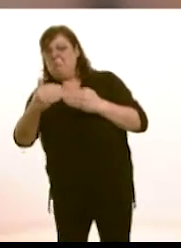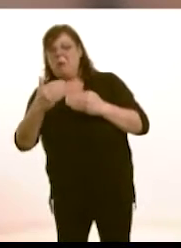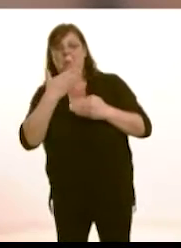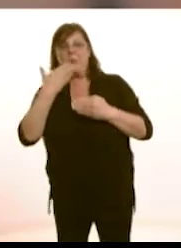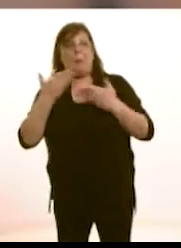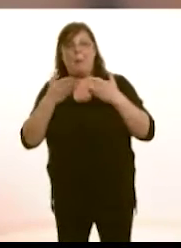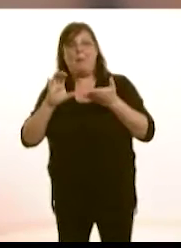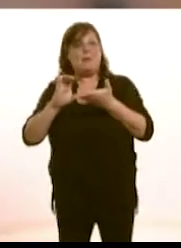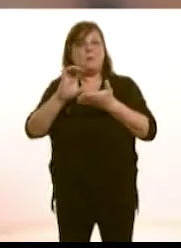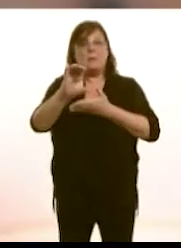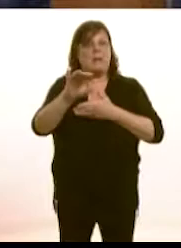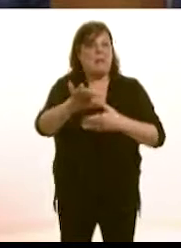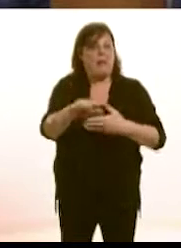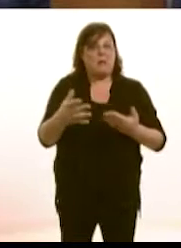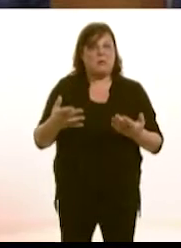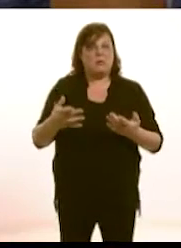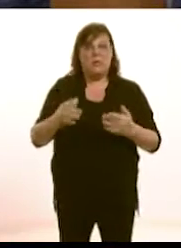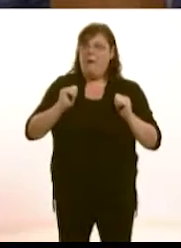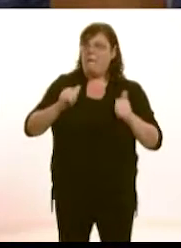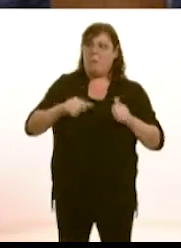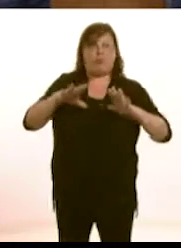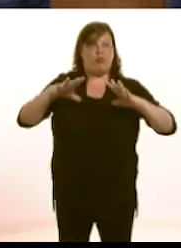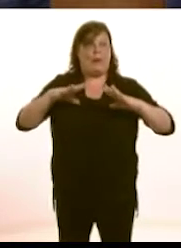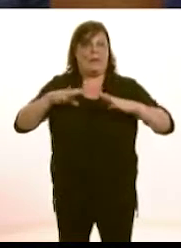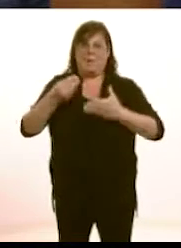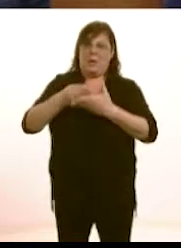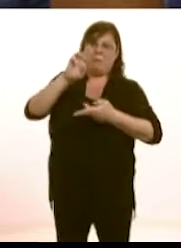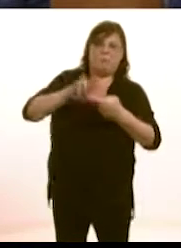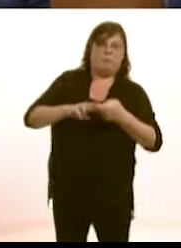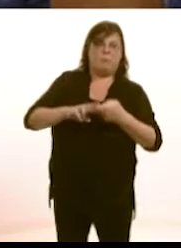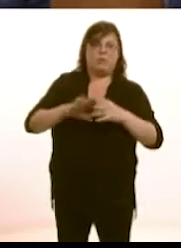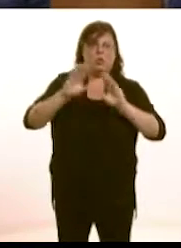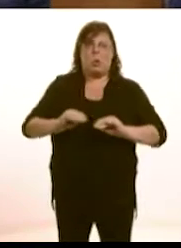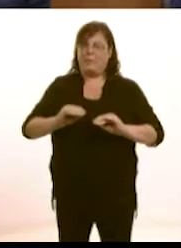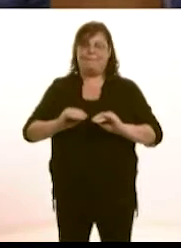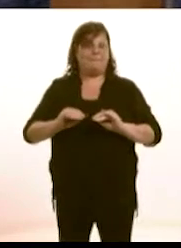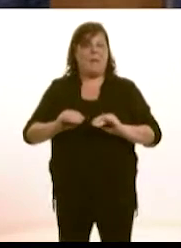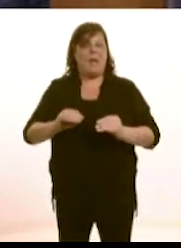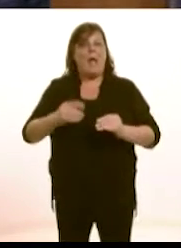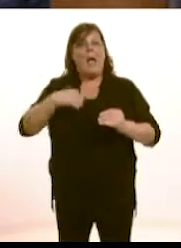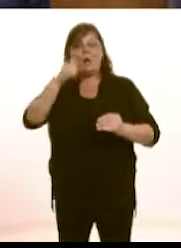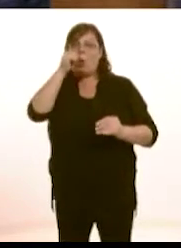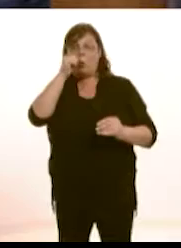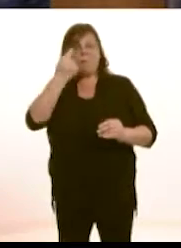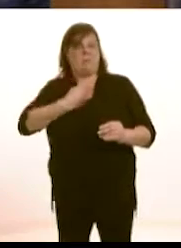It is not ready for that, if weíre honest. Iím somebody who knows full well the value of farming payments, not just to farms, but